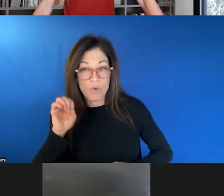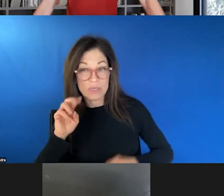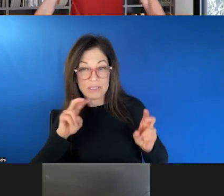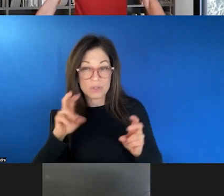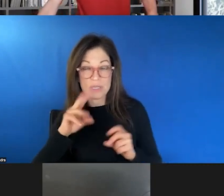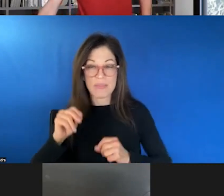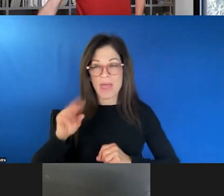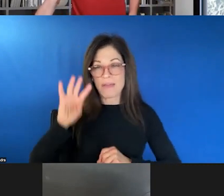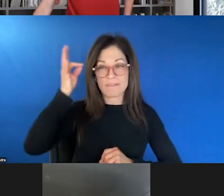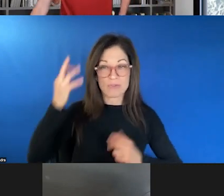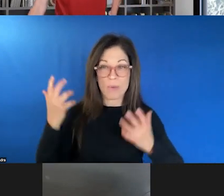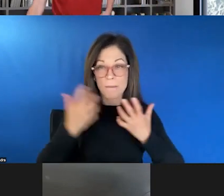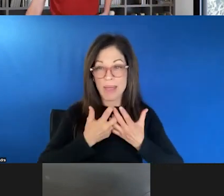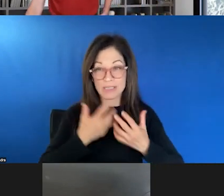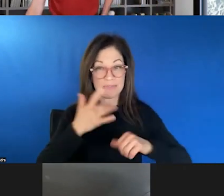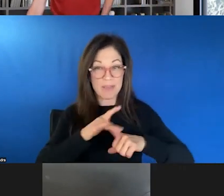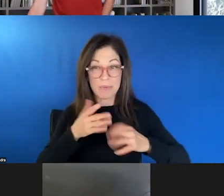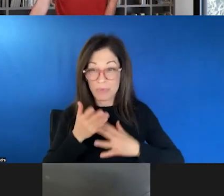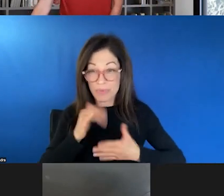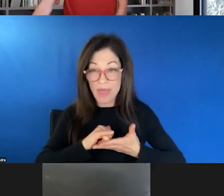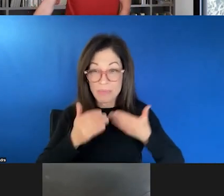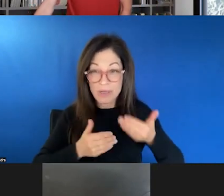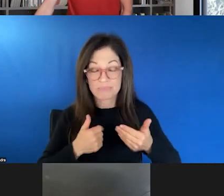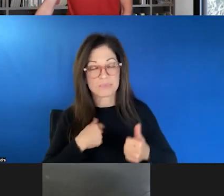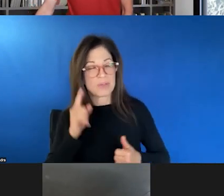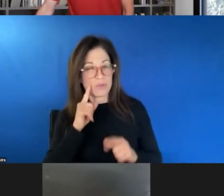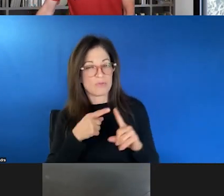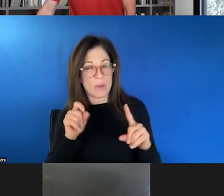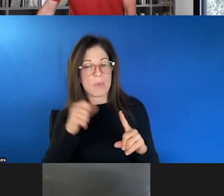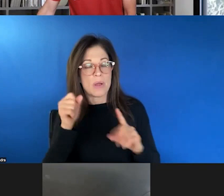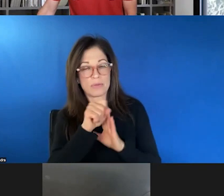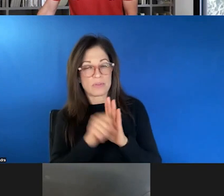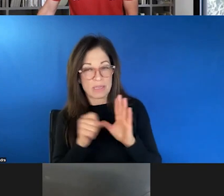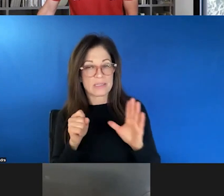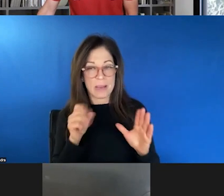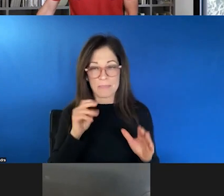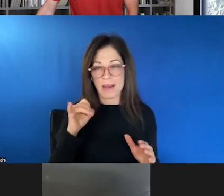THAT PROCESS. WE HAVE HEARD FROM MEDICAID FROM WASHINGTON,